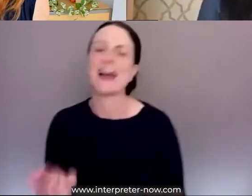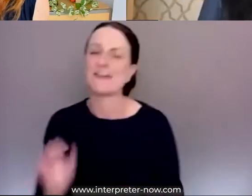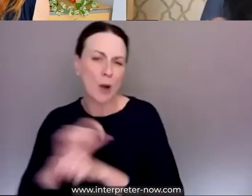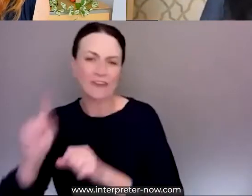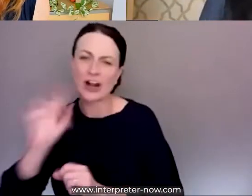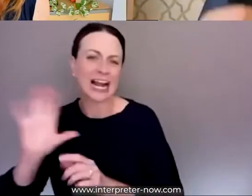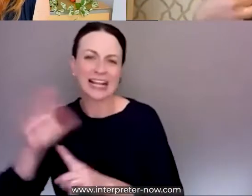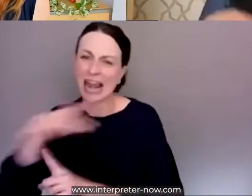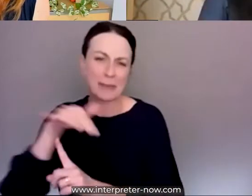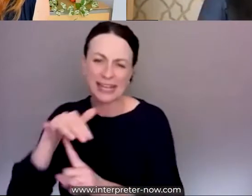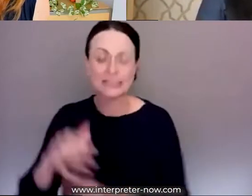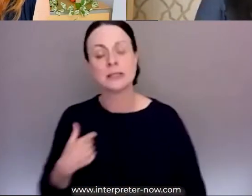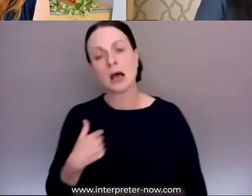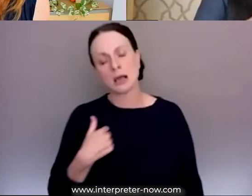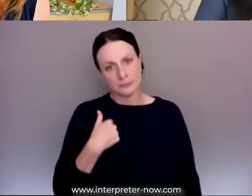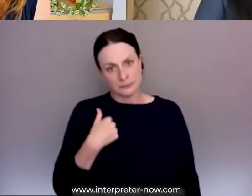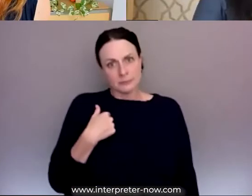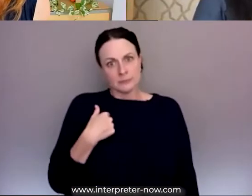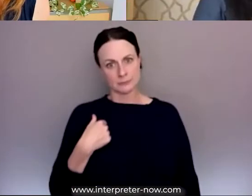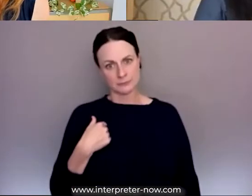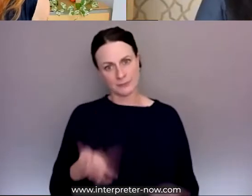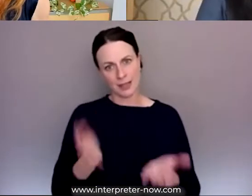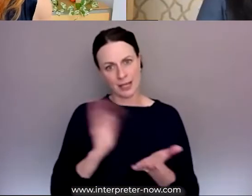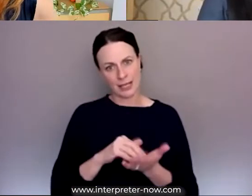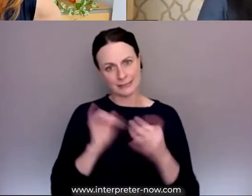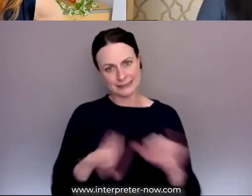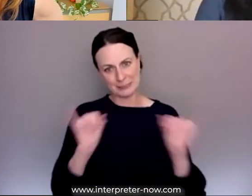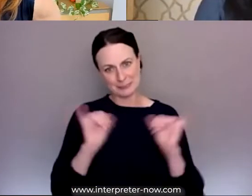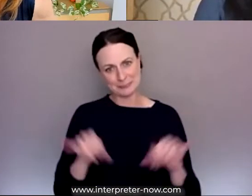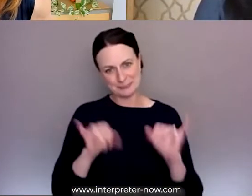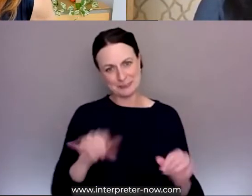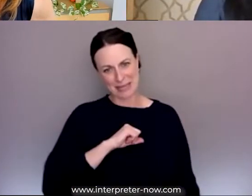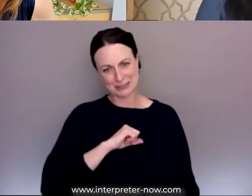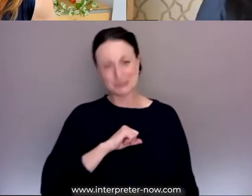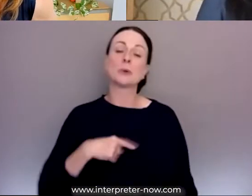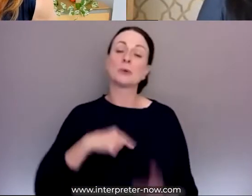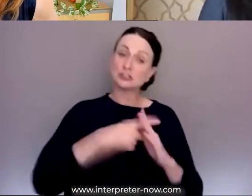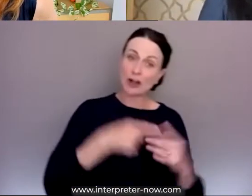So, I'm kind of reliving this moment. We started off during the Obama administration.